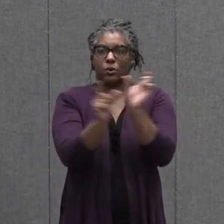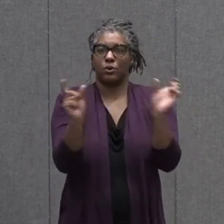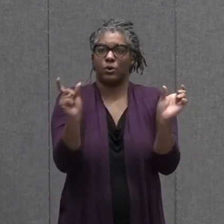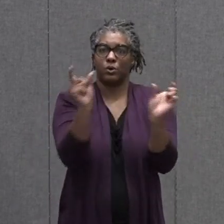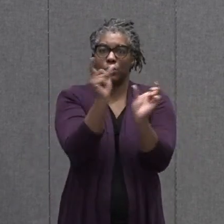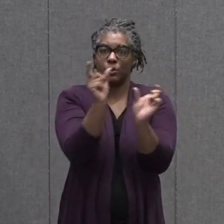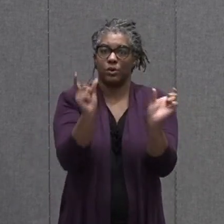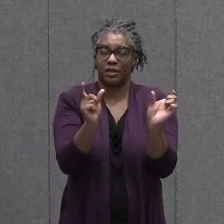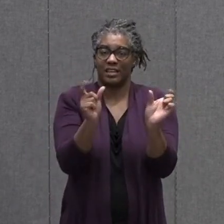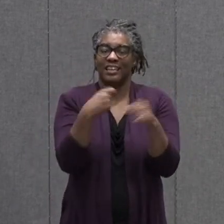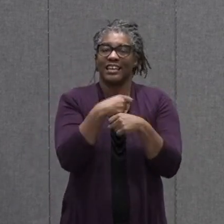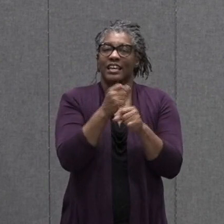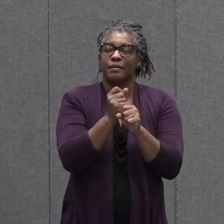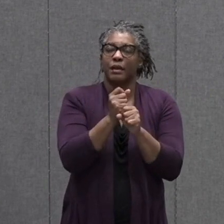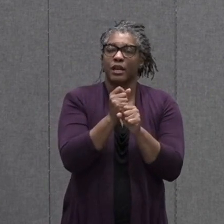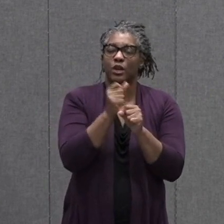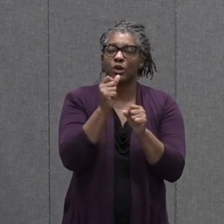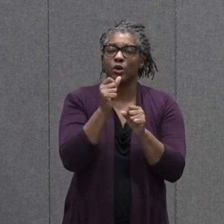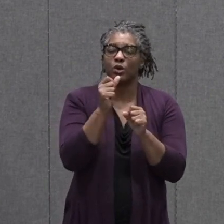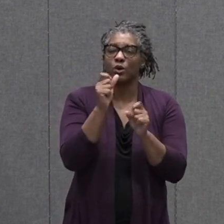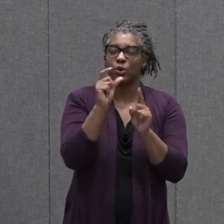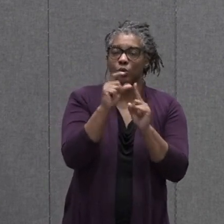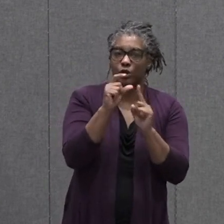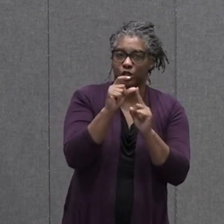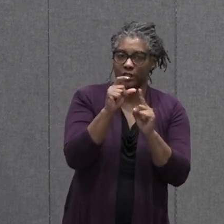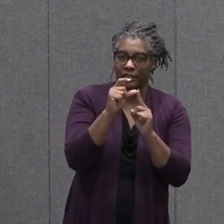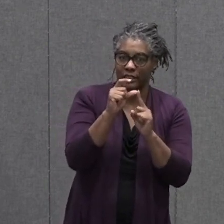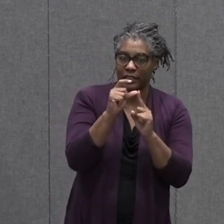to remind us that every single word needs a vowel.